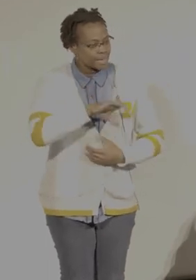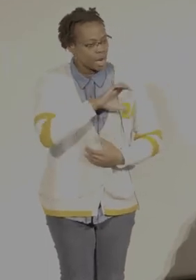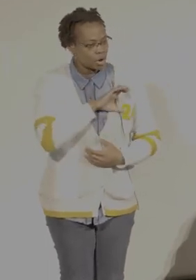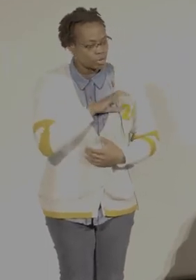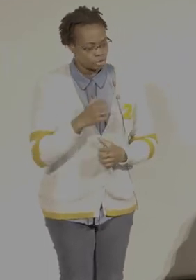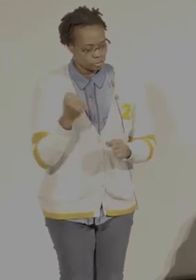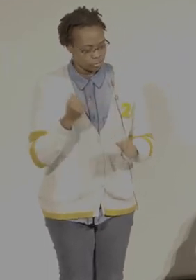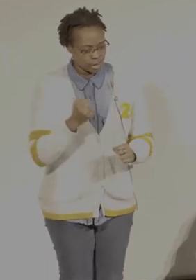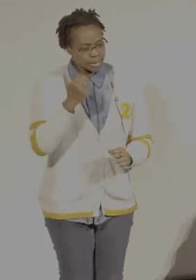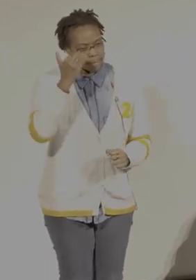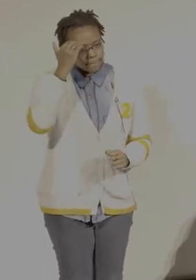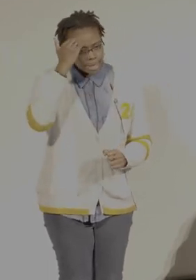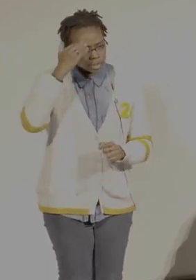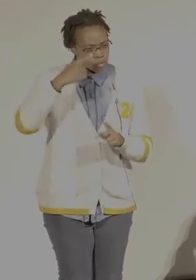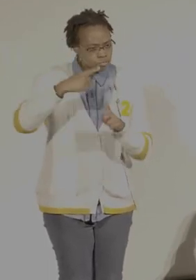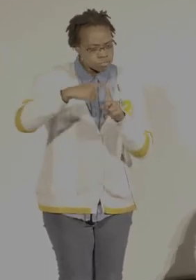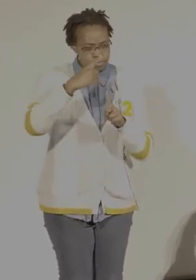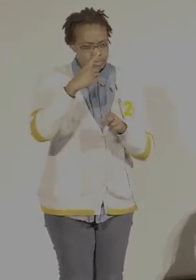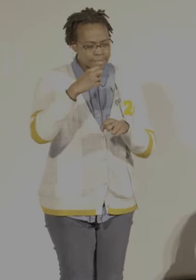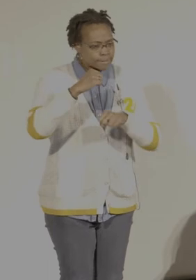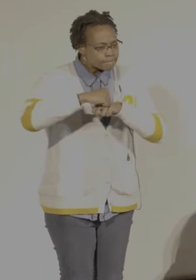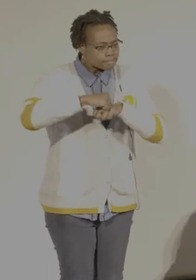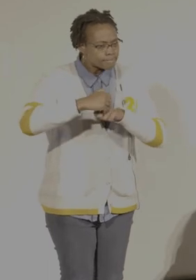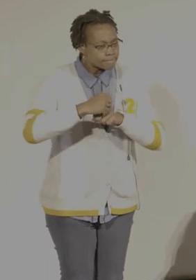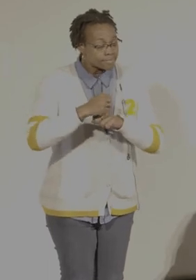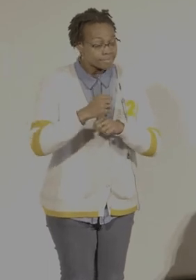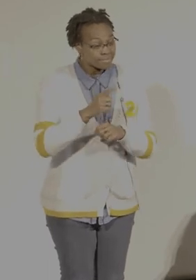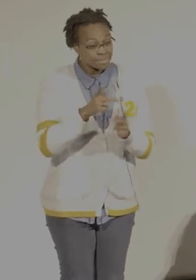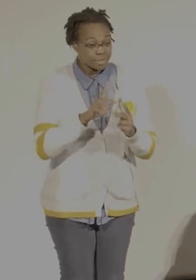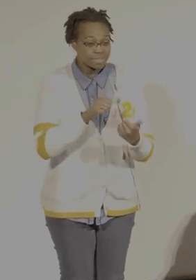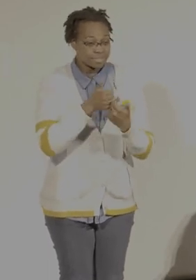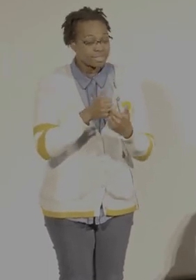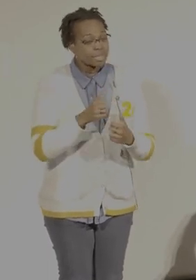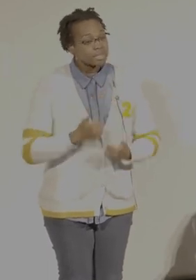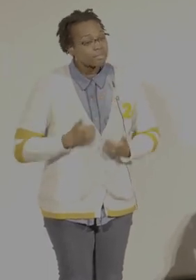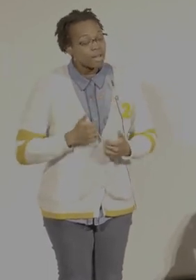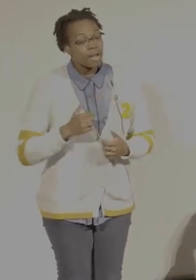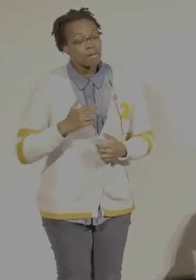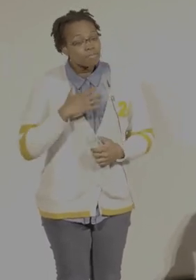strength and mental acuity. And so he's in a challenging spot. He survived a hunger strike, he's doing better.